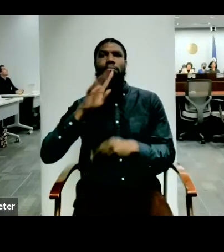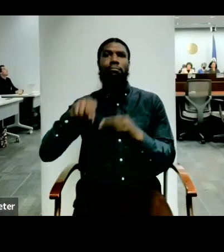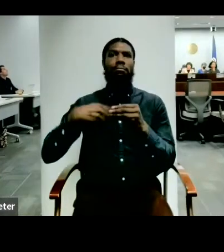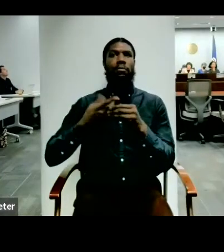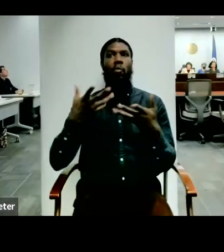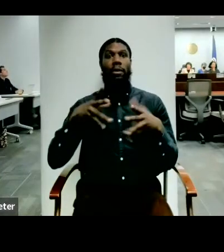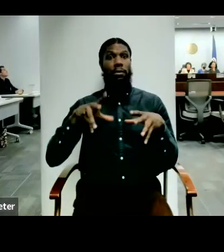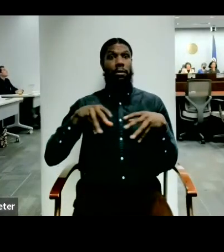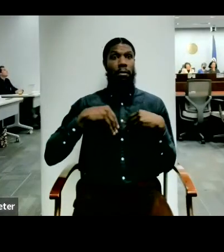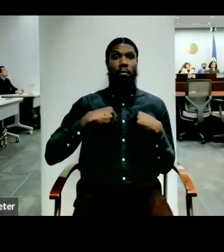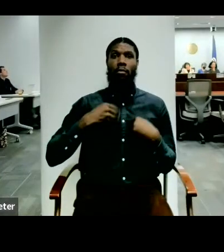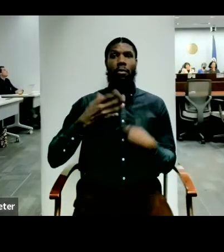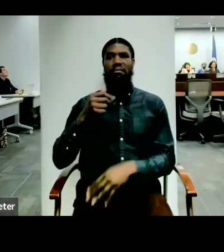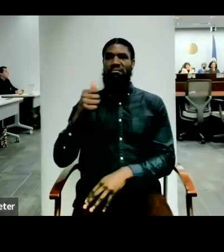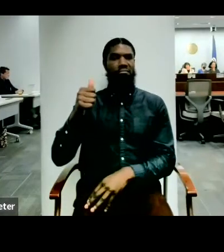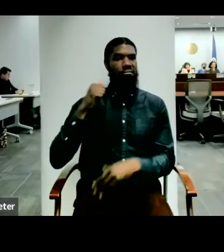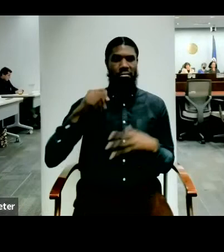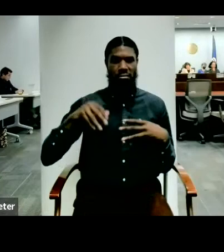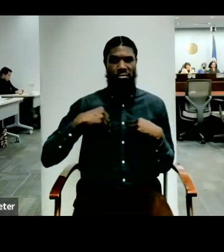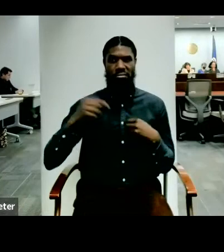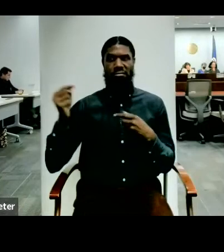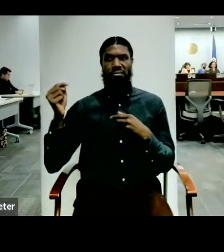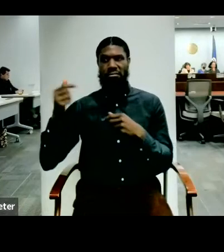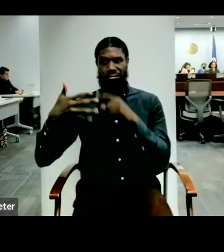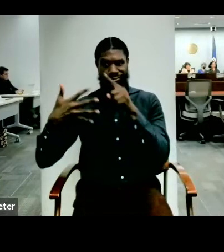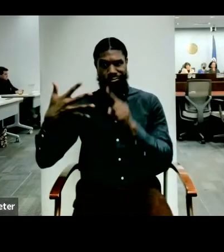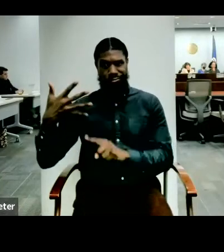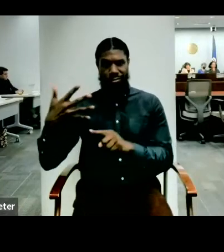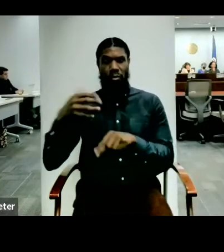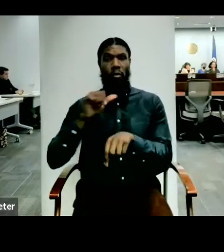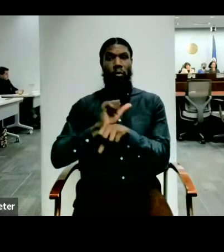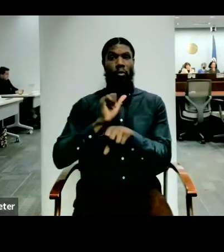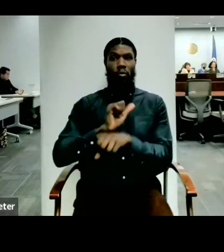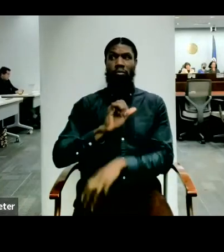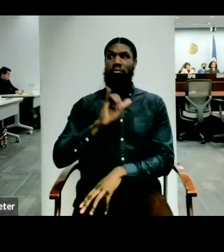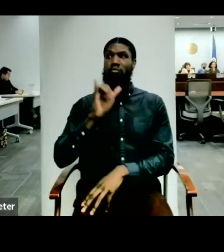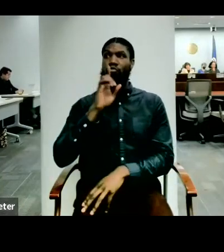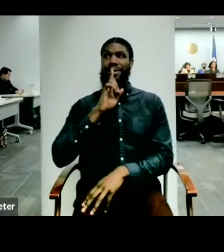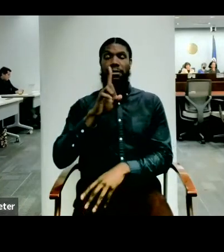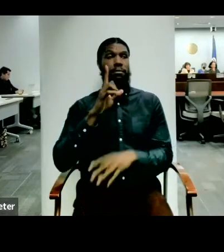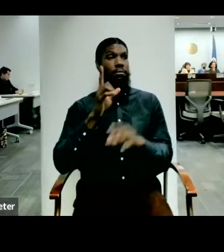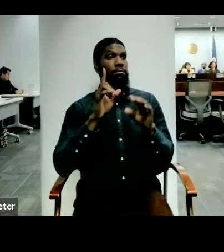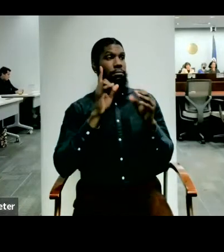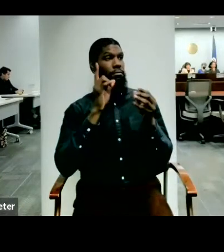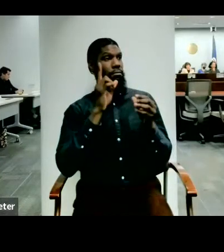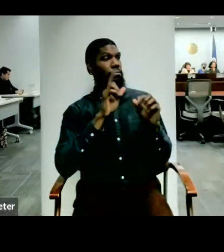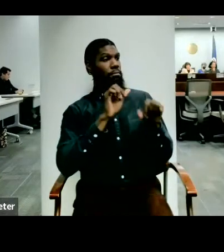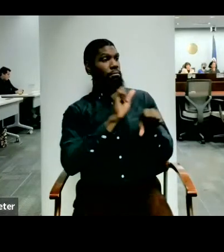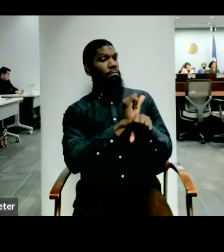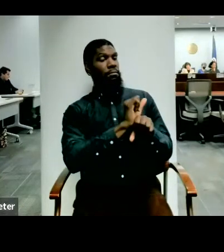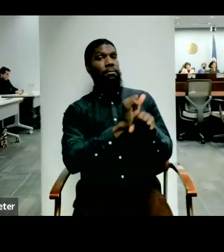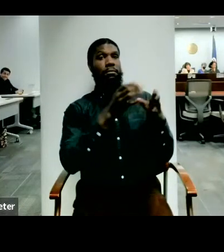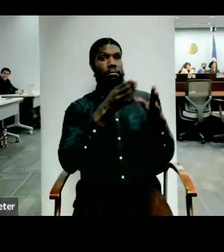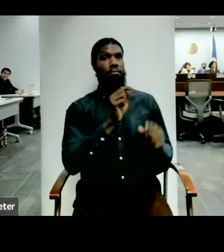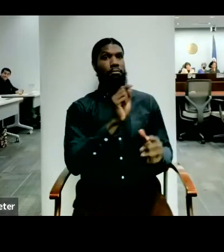the workplace, employees get the message and so do employers. And so I think clarity is